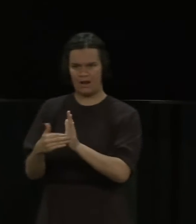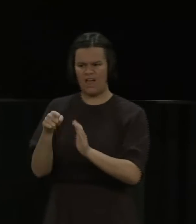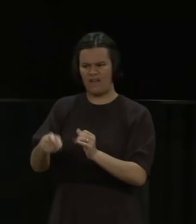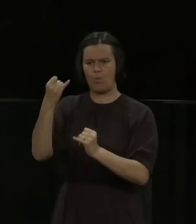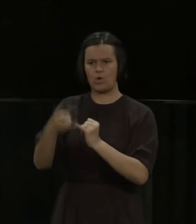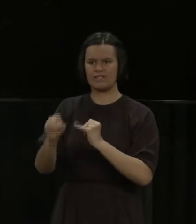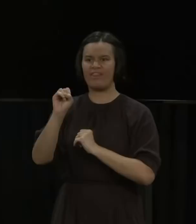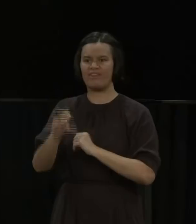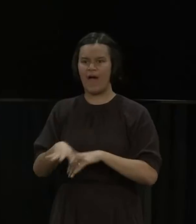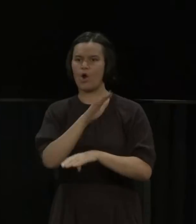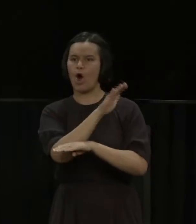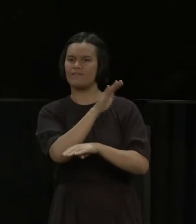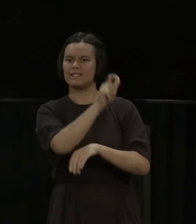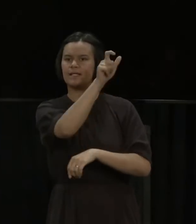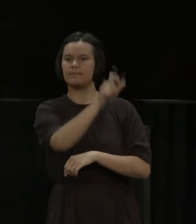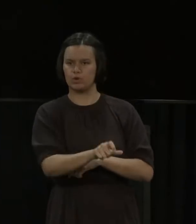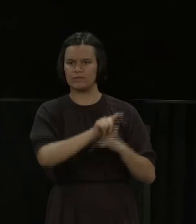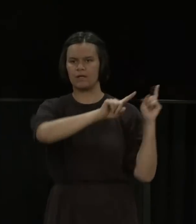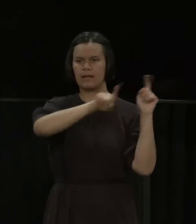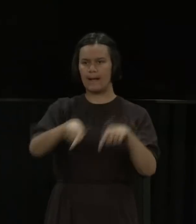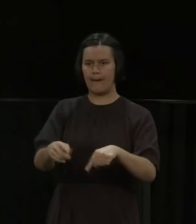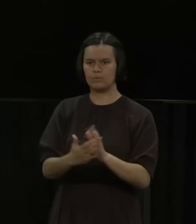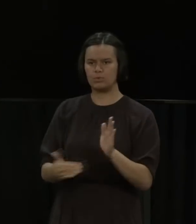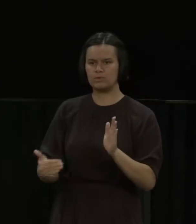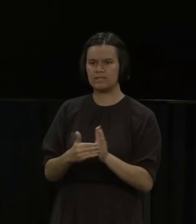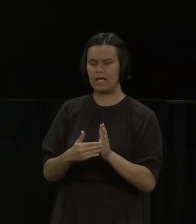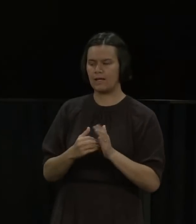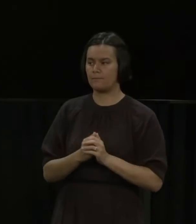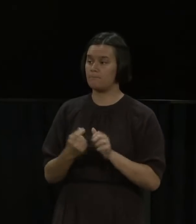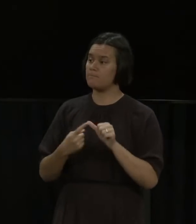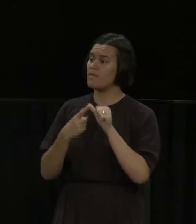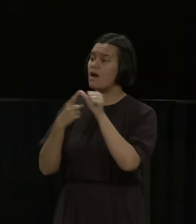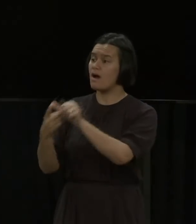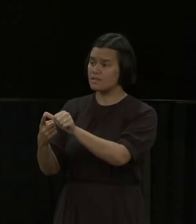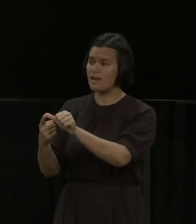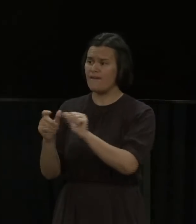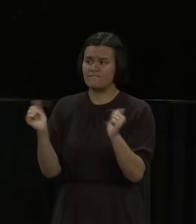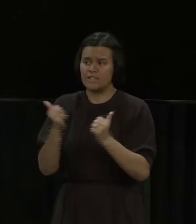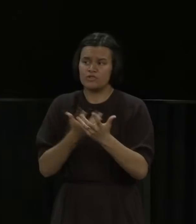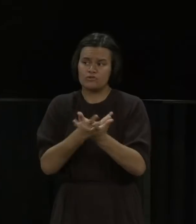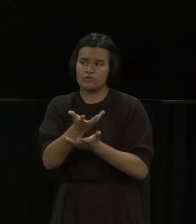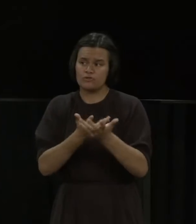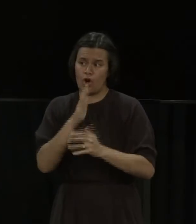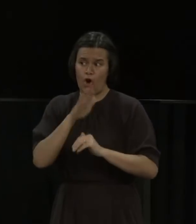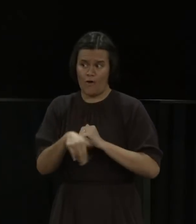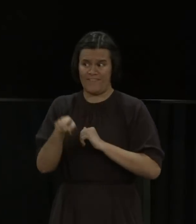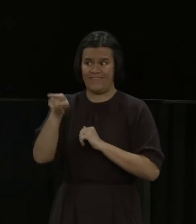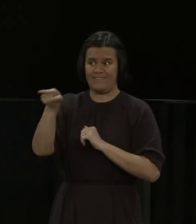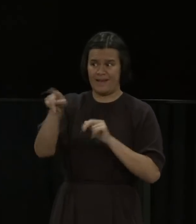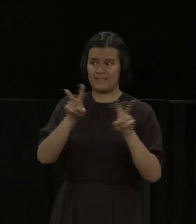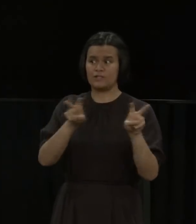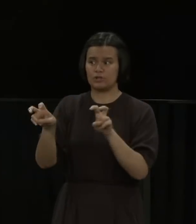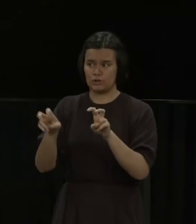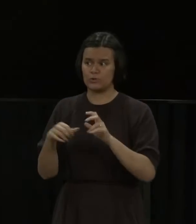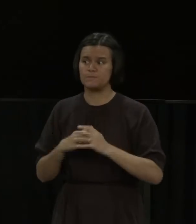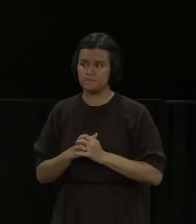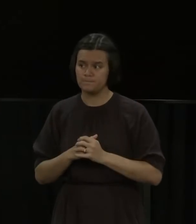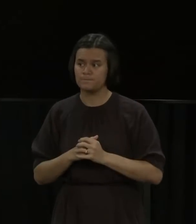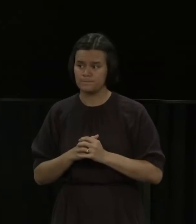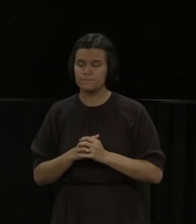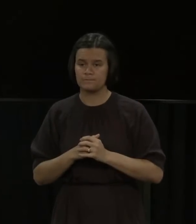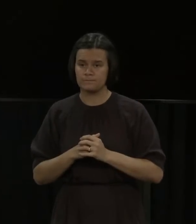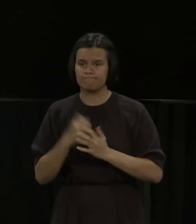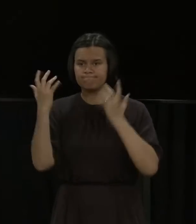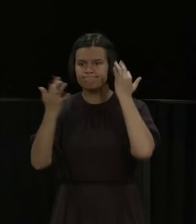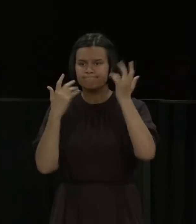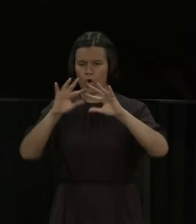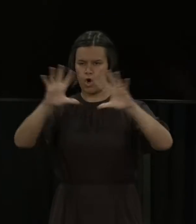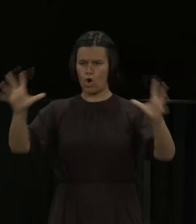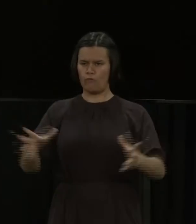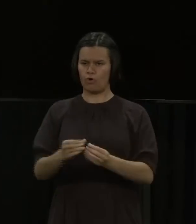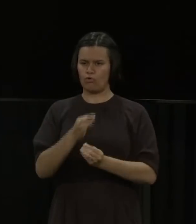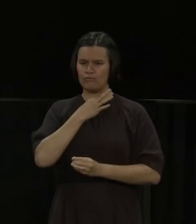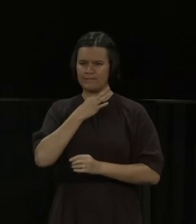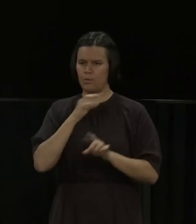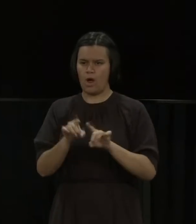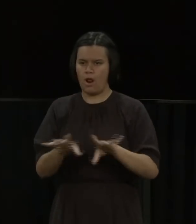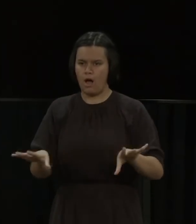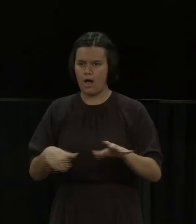in Auckland and there is for a